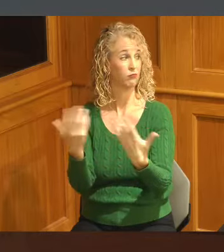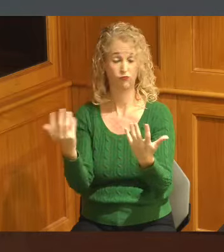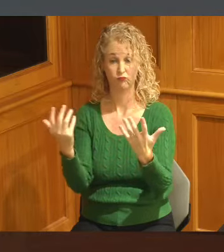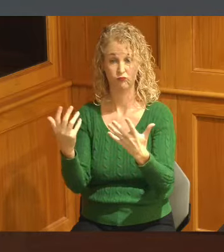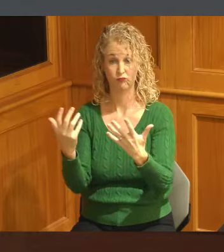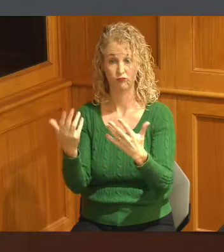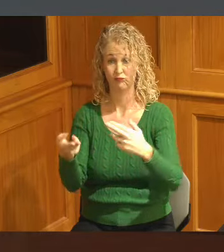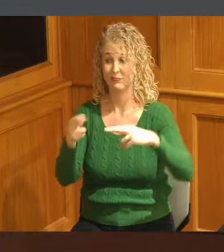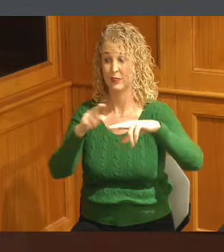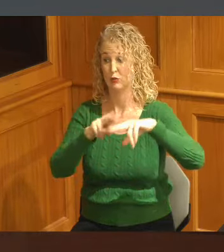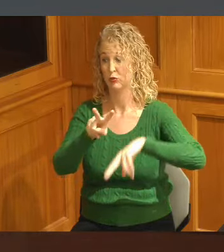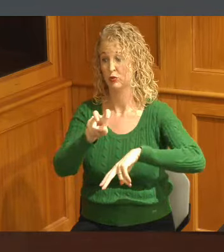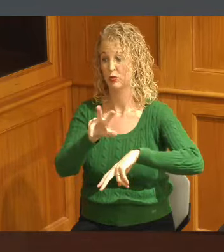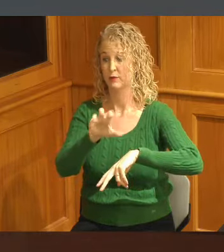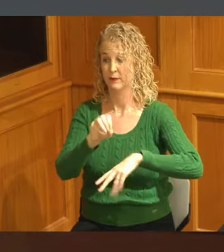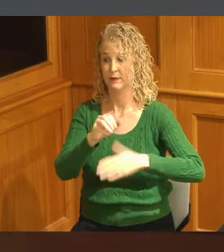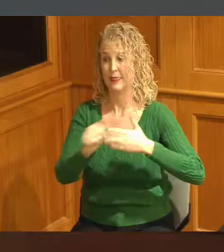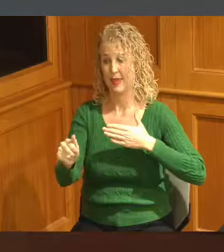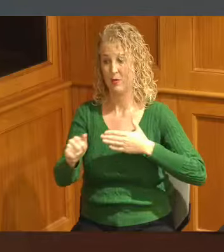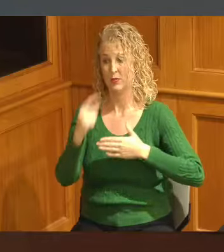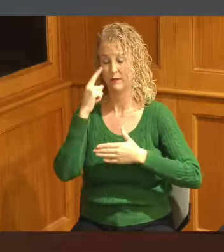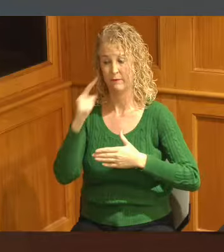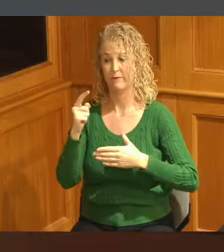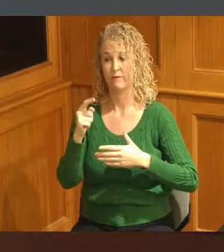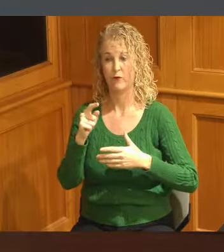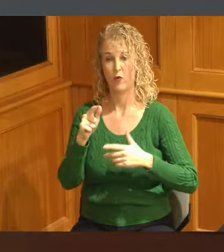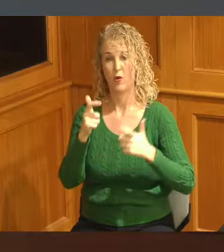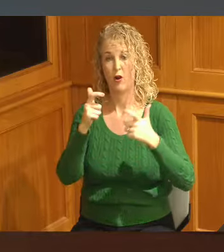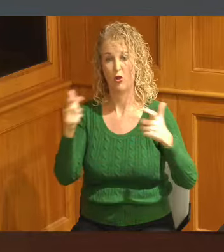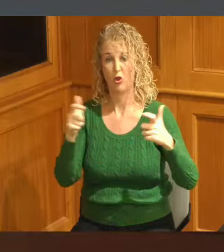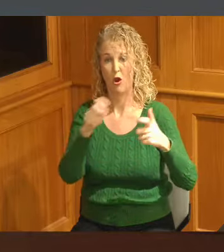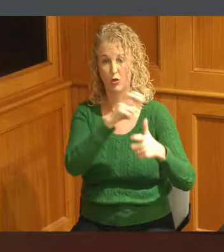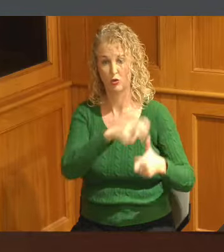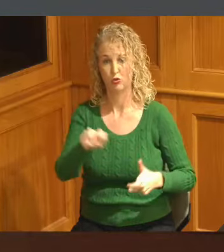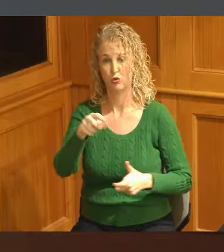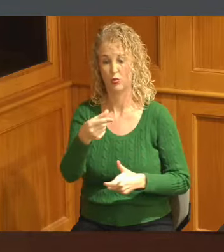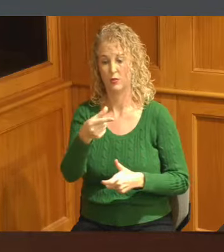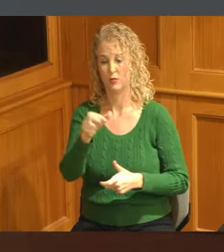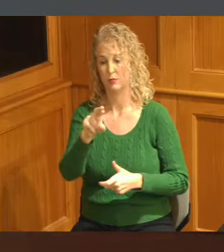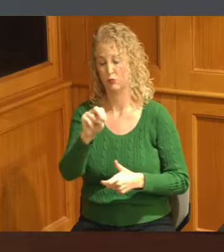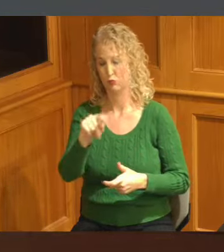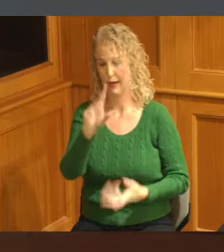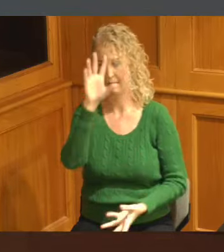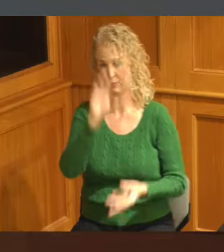an increase of $250,000 to the large tourism event grant program for a total of $1 million.